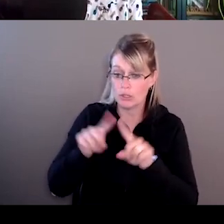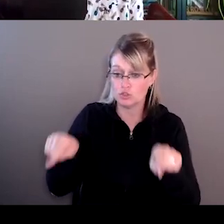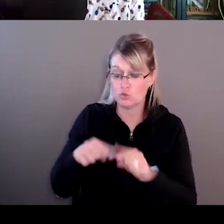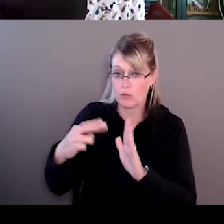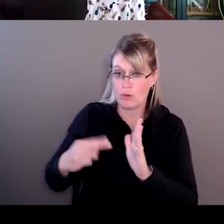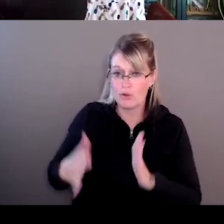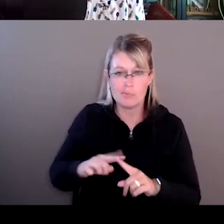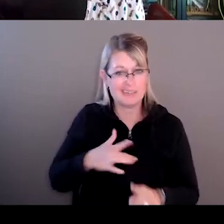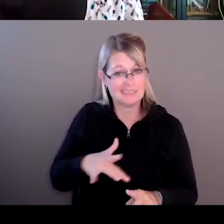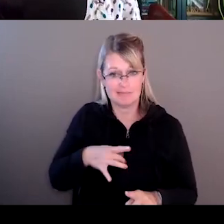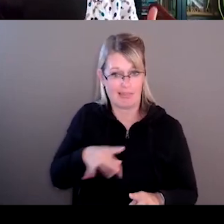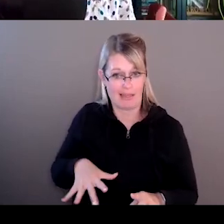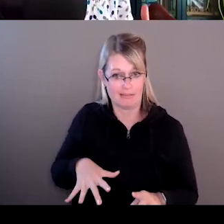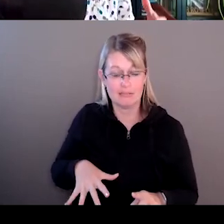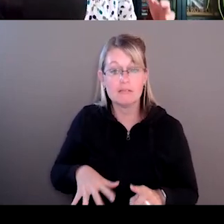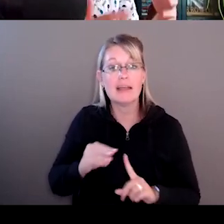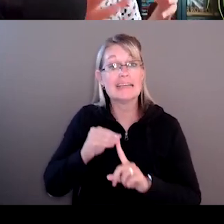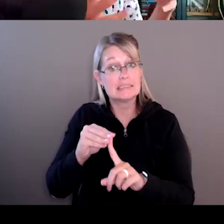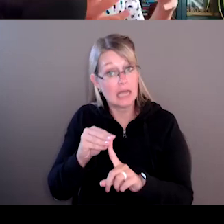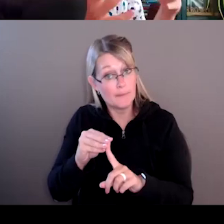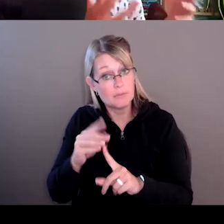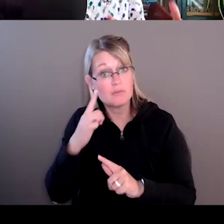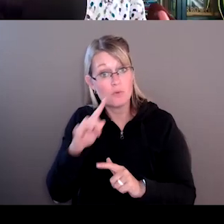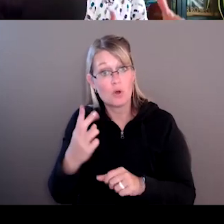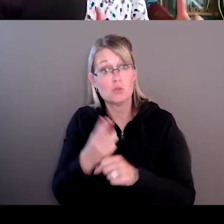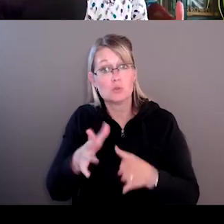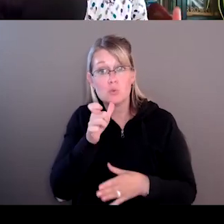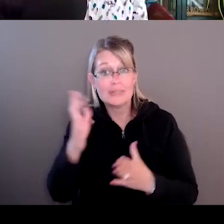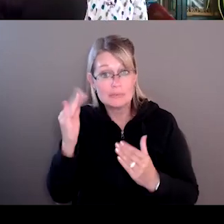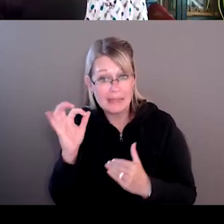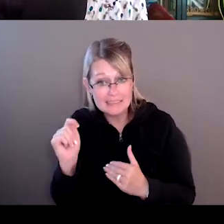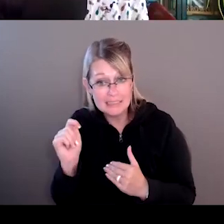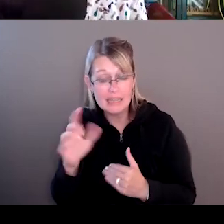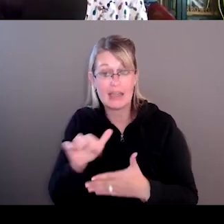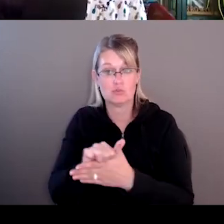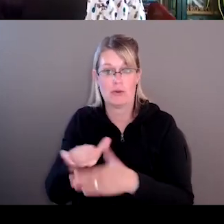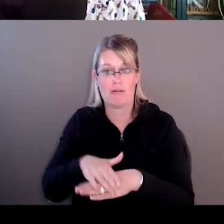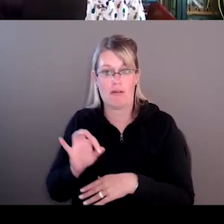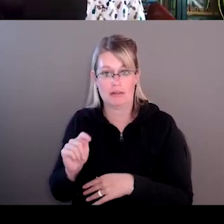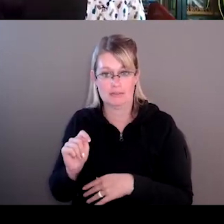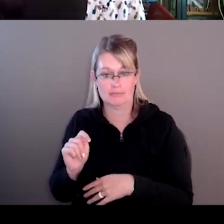did not like it, with the exception of users who expected it and were trained on it. Also remember,